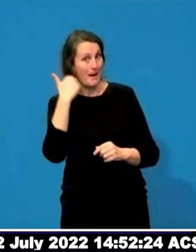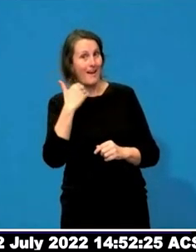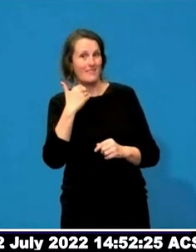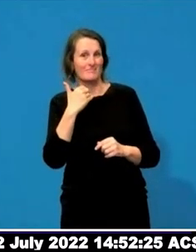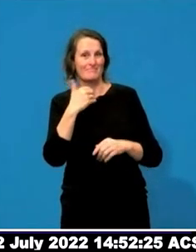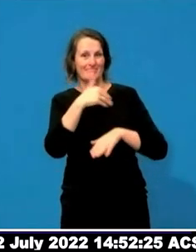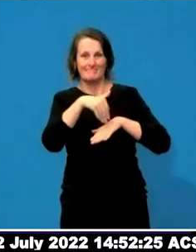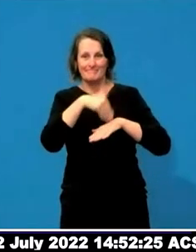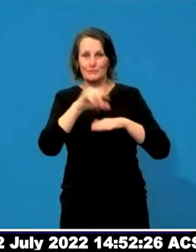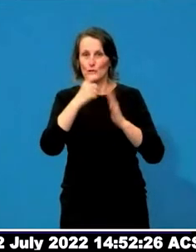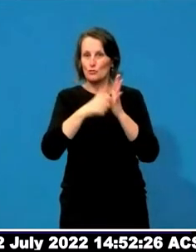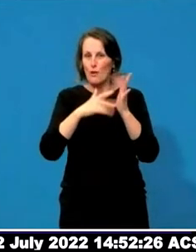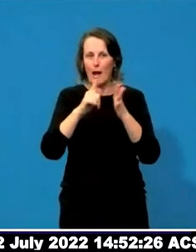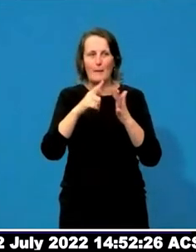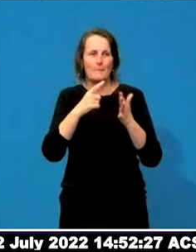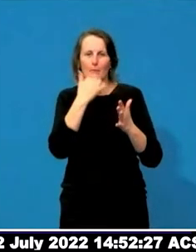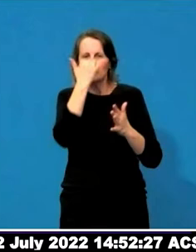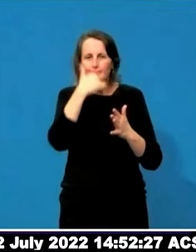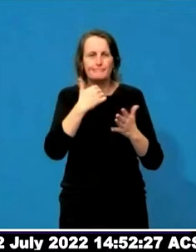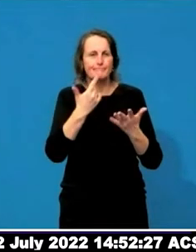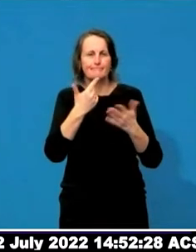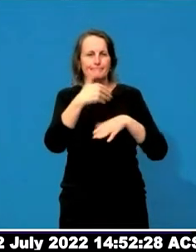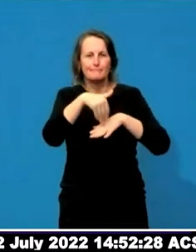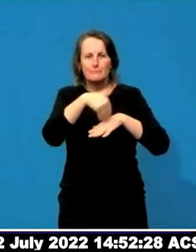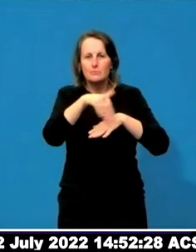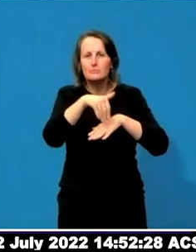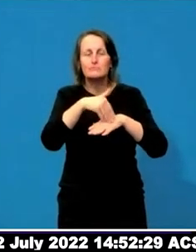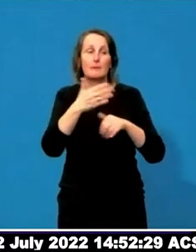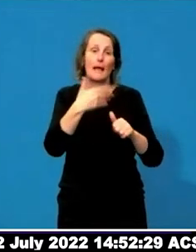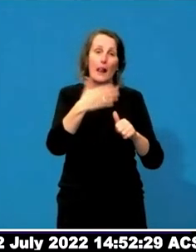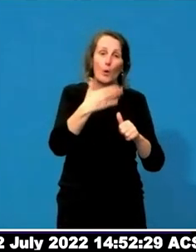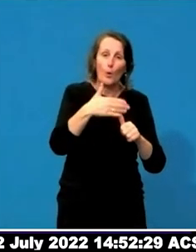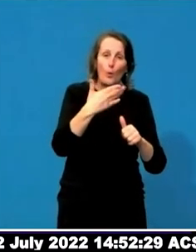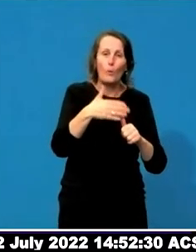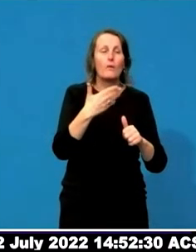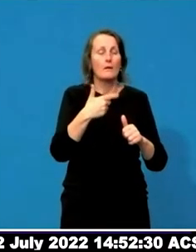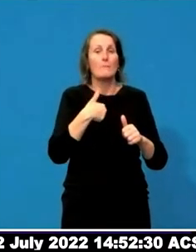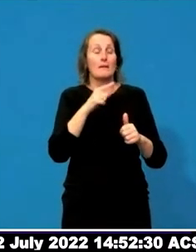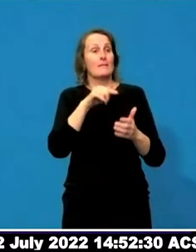resulting from punitive policies such as alcohol management plans." Correct.